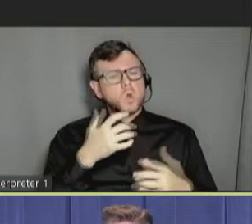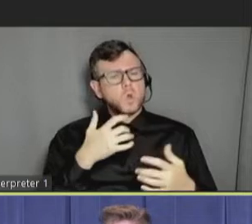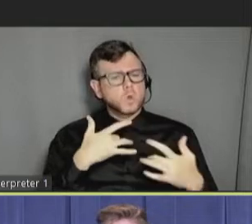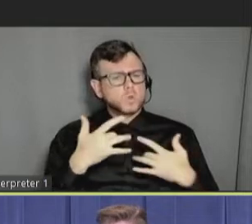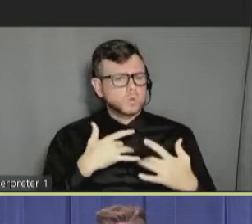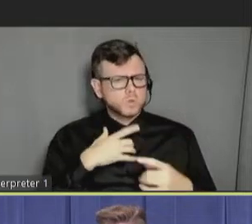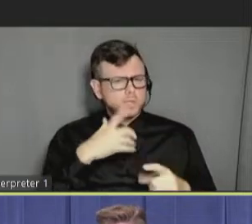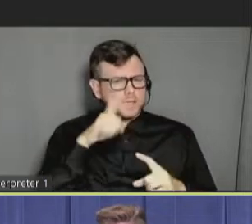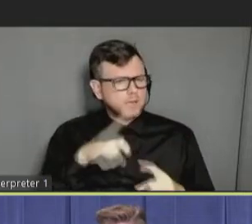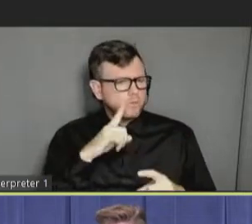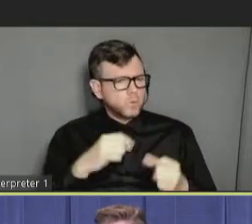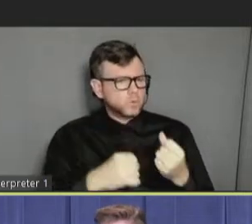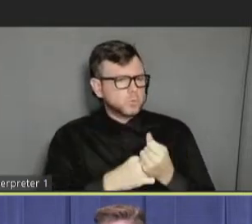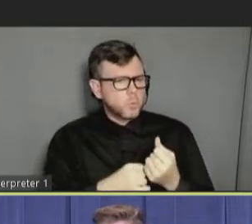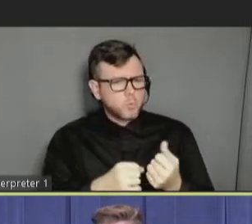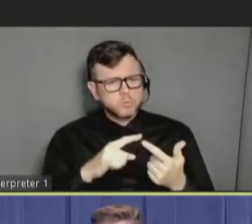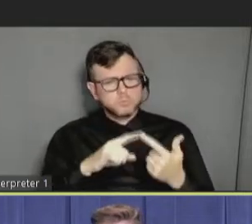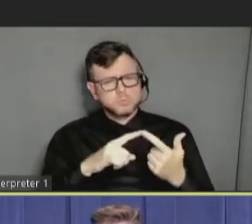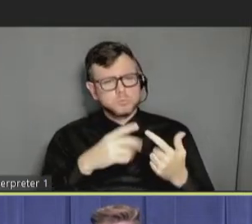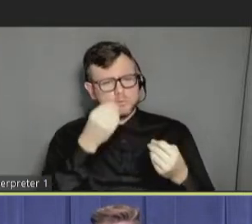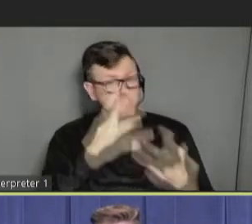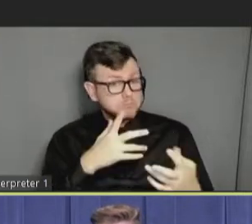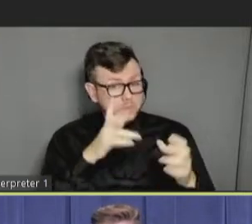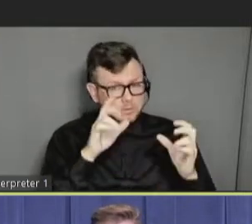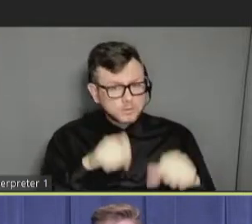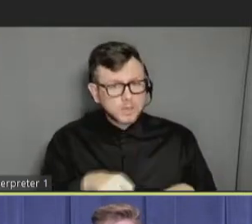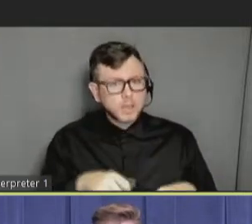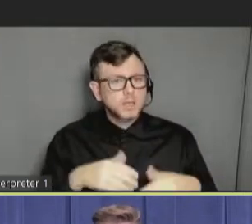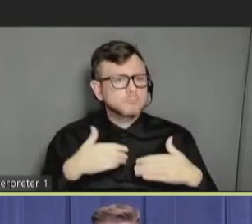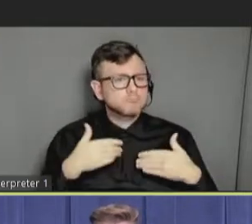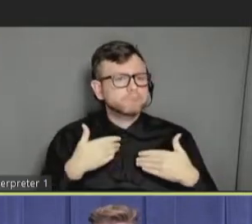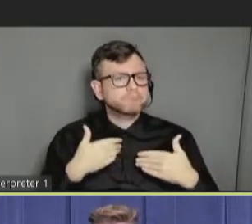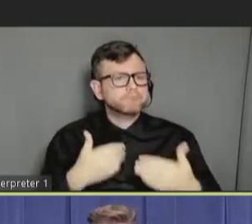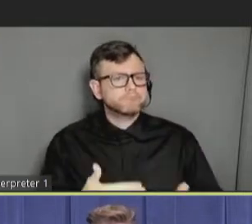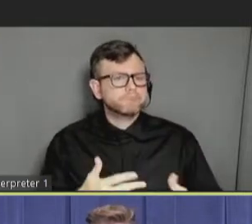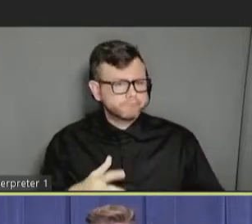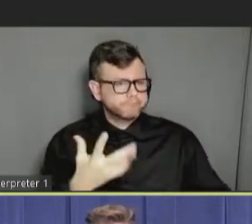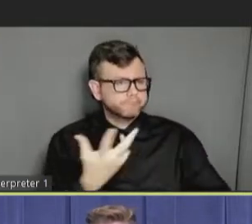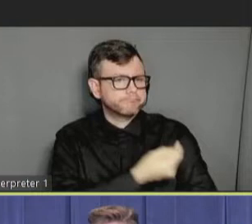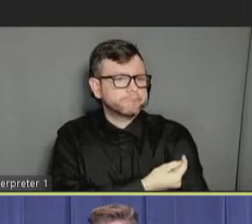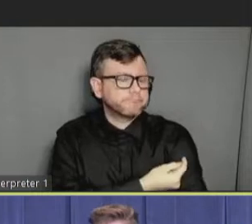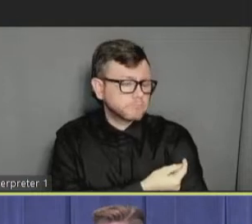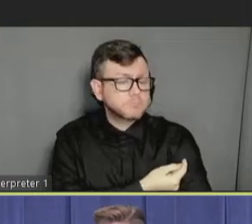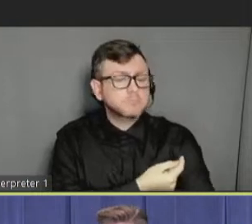or information in order to encourage them to be vaccinated, similar to what some of the